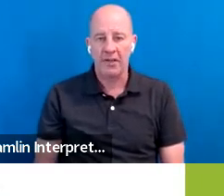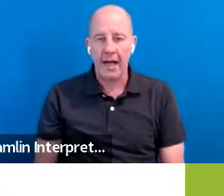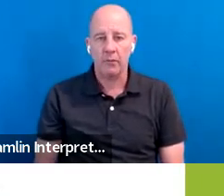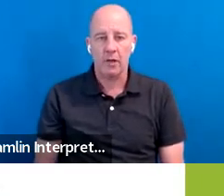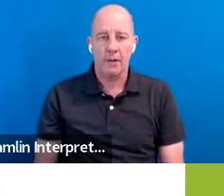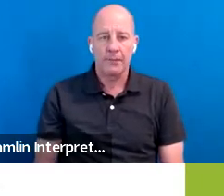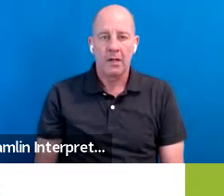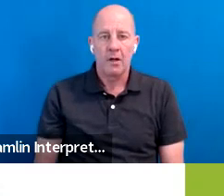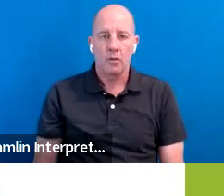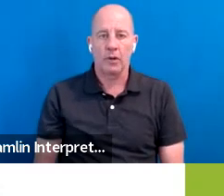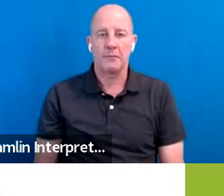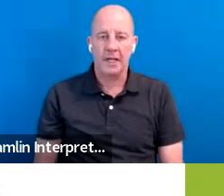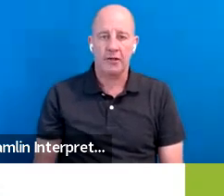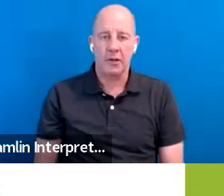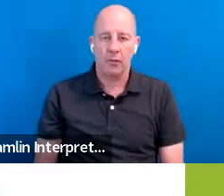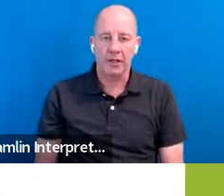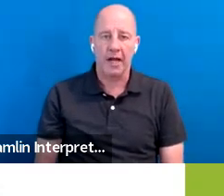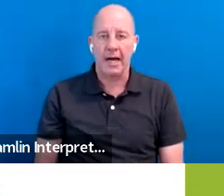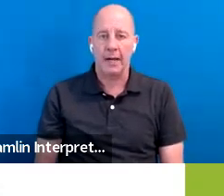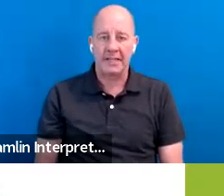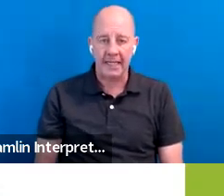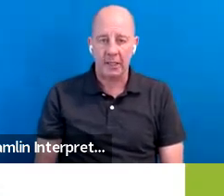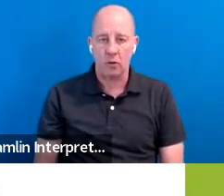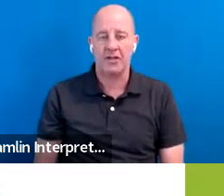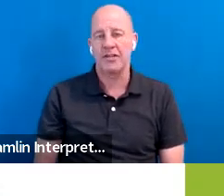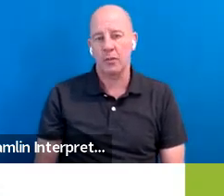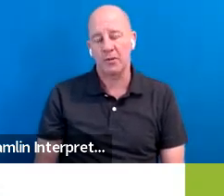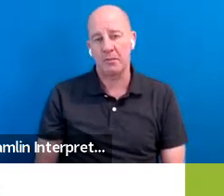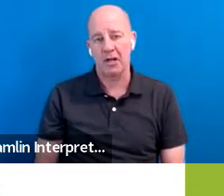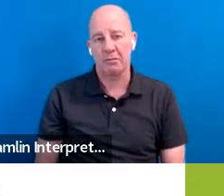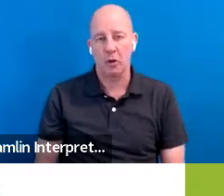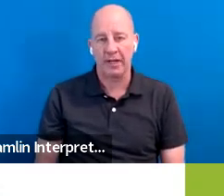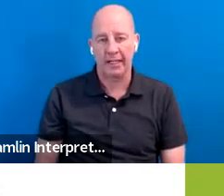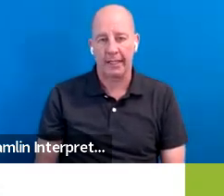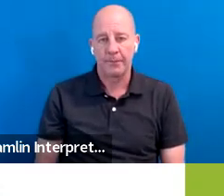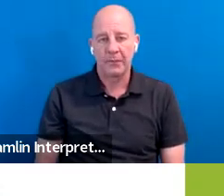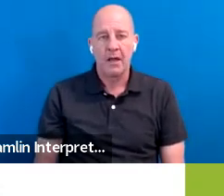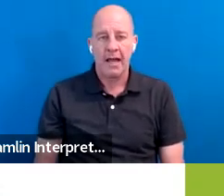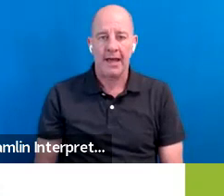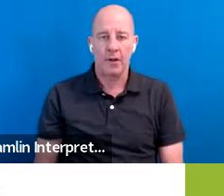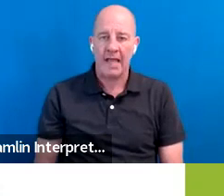So for that we're going to make sure that we're getting the questions and we respond appropriately.